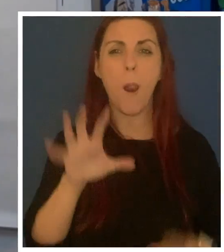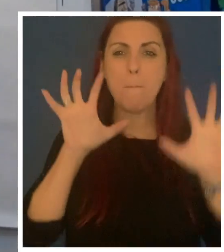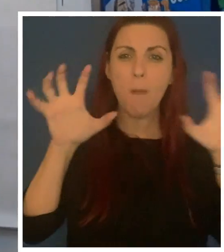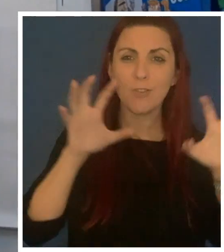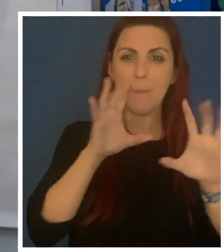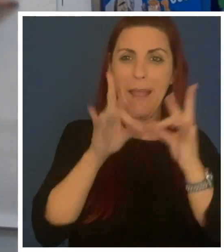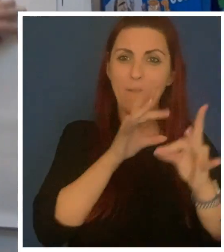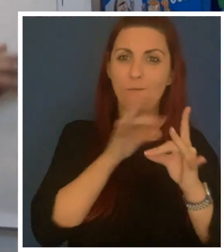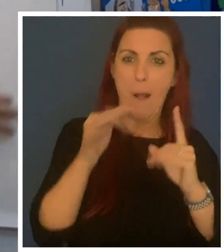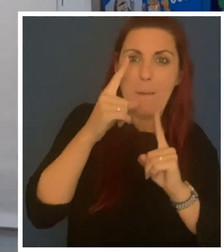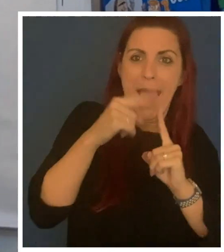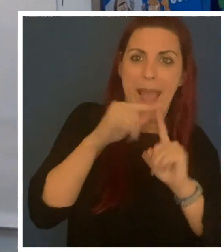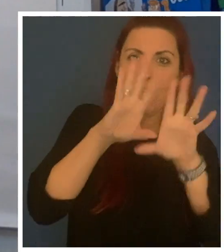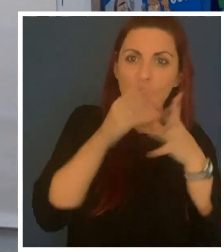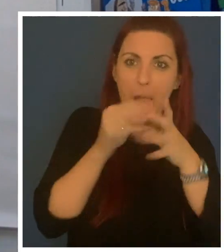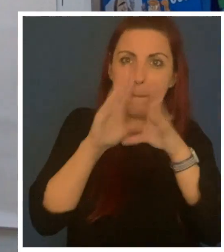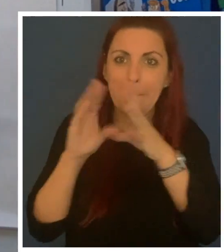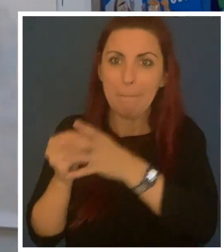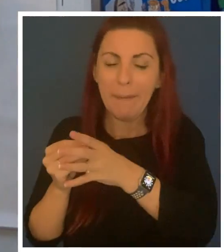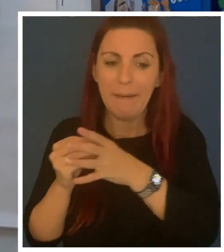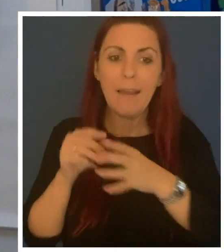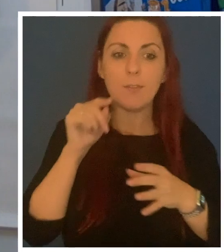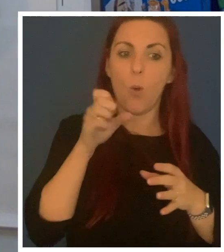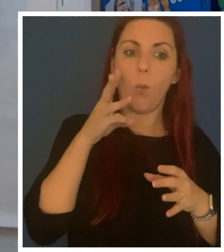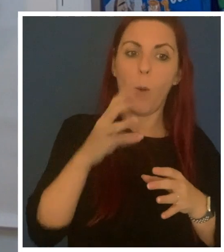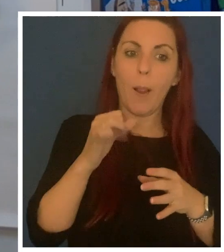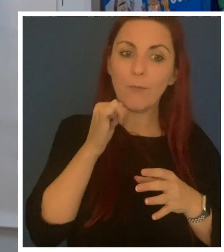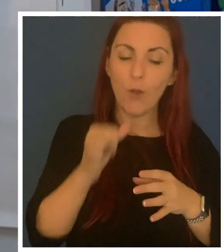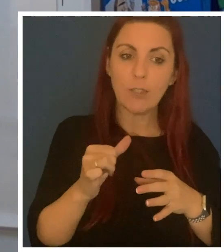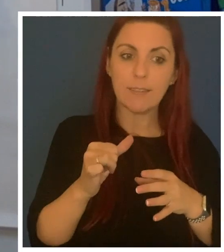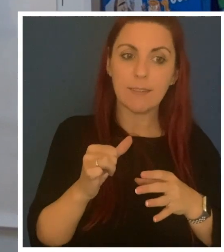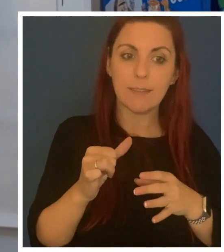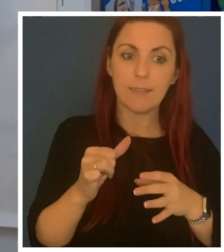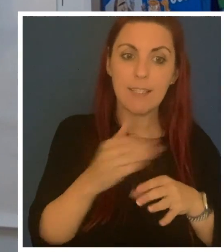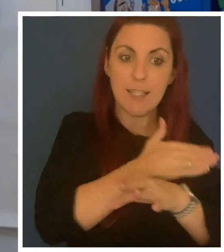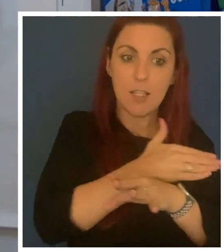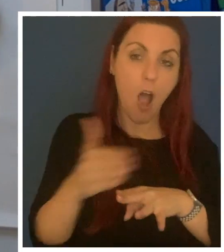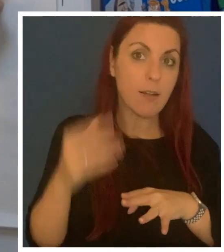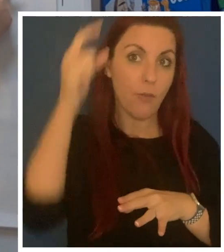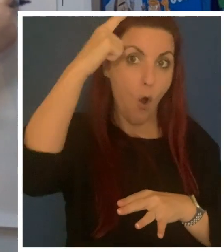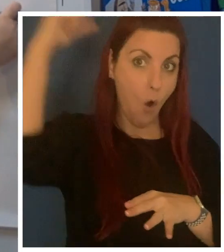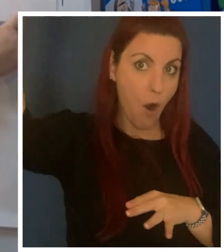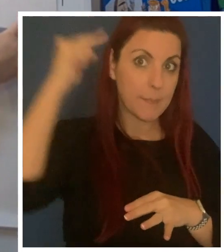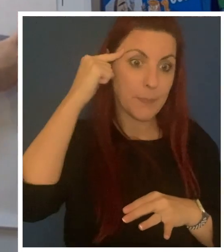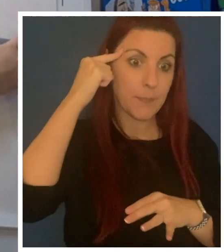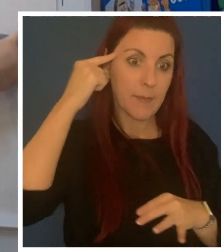So to do that big tubby body what I'm going to do is I'm going draw a big egg shape that will start up here with a big curve and I will come down, down, down